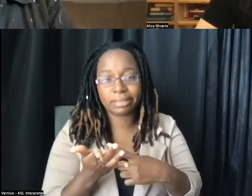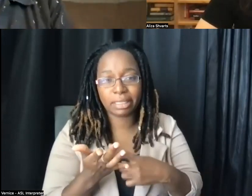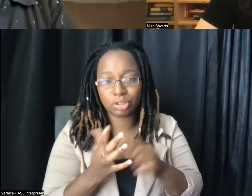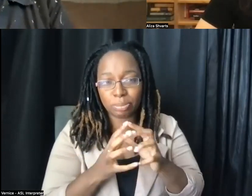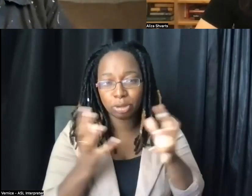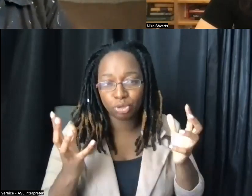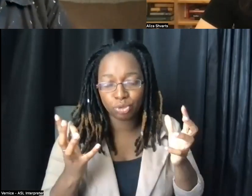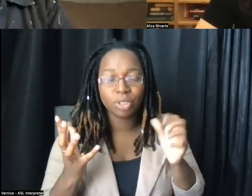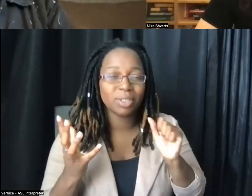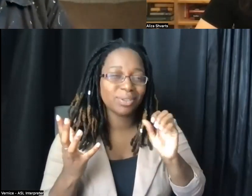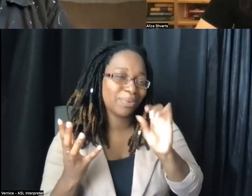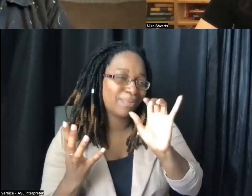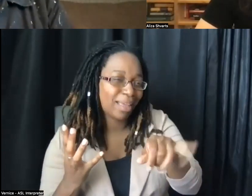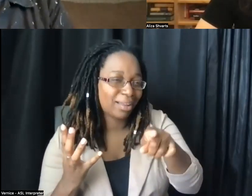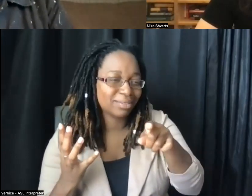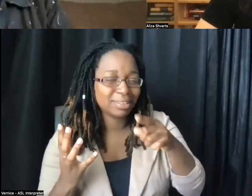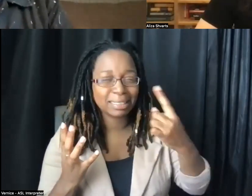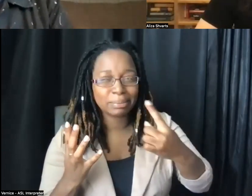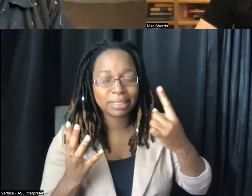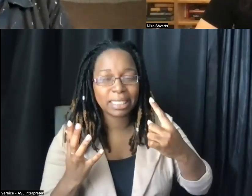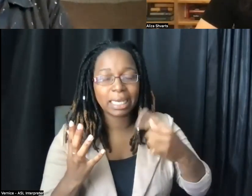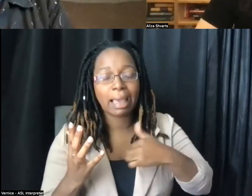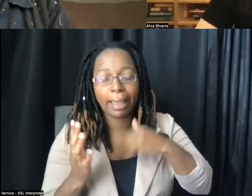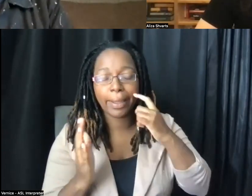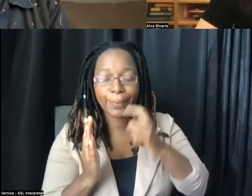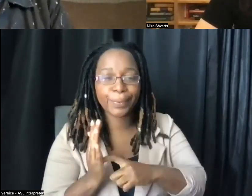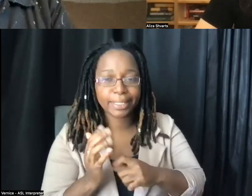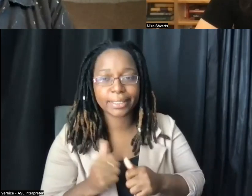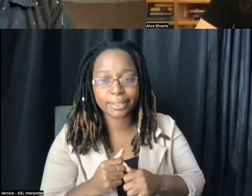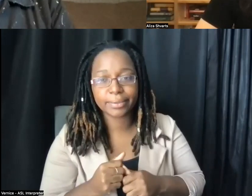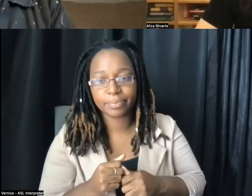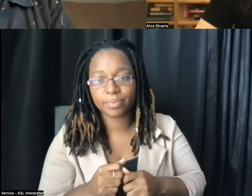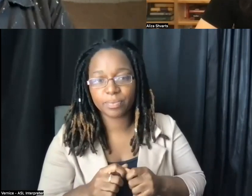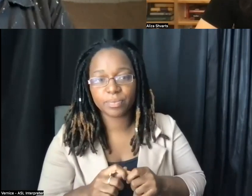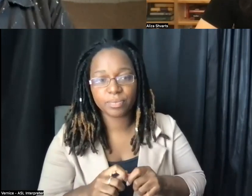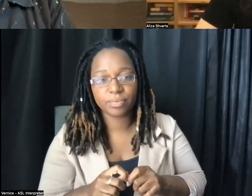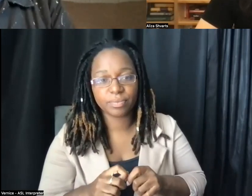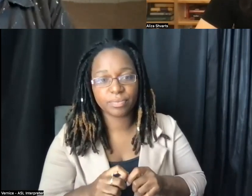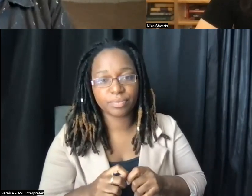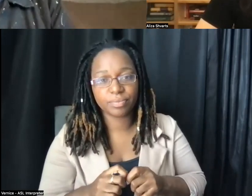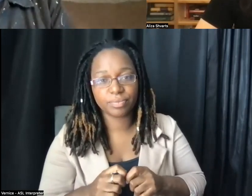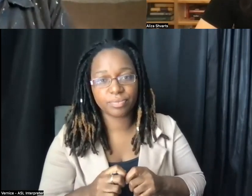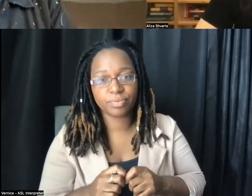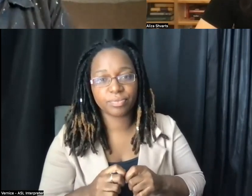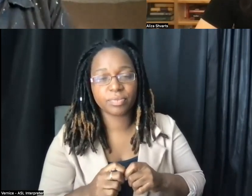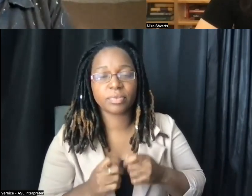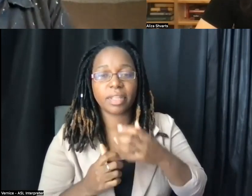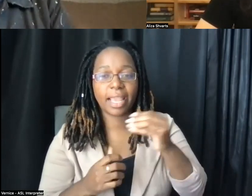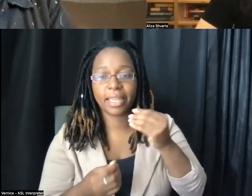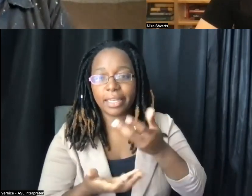And people cannot really talk about it, right? So could that be something that I think I have noticed.